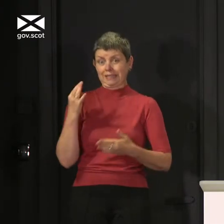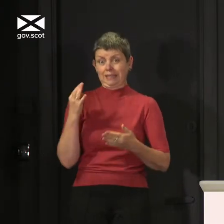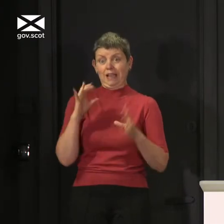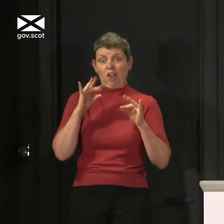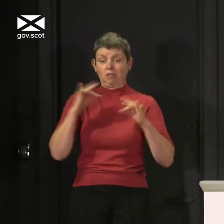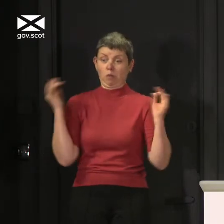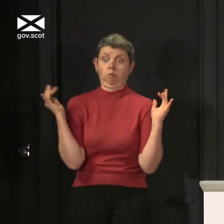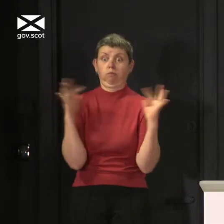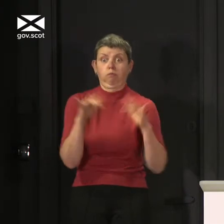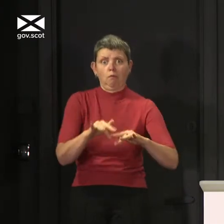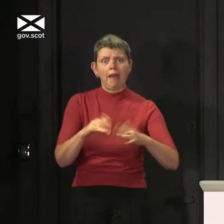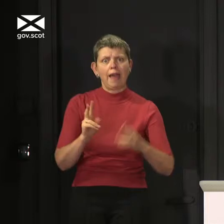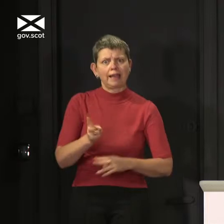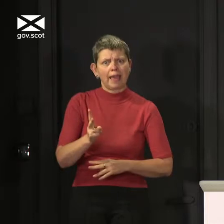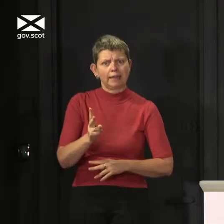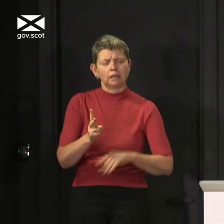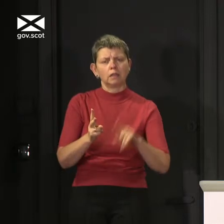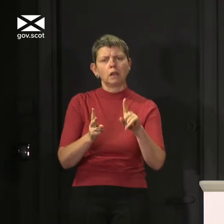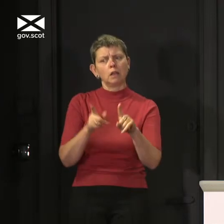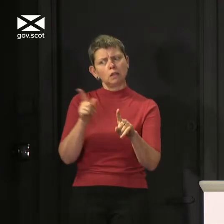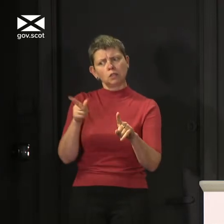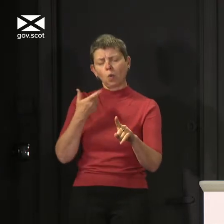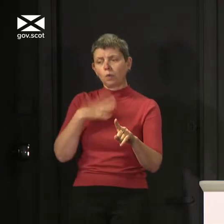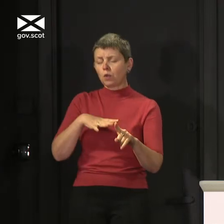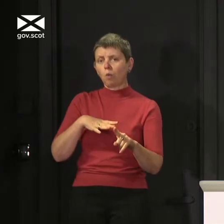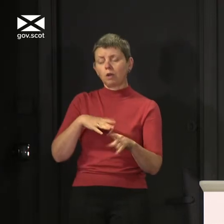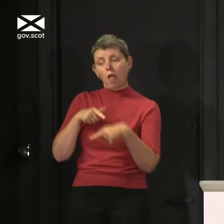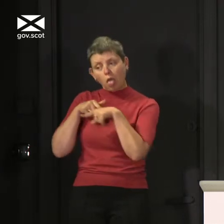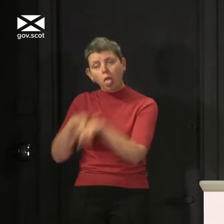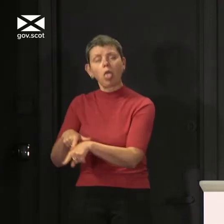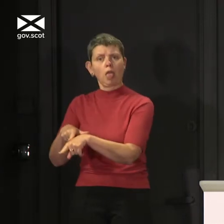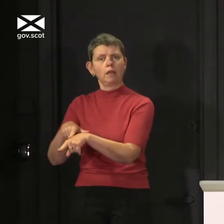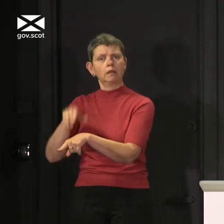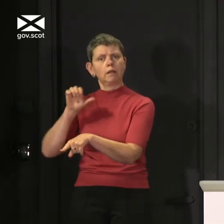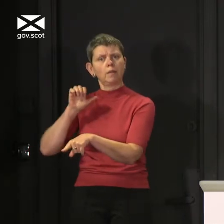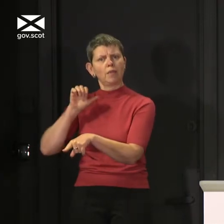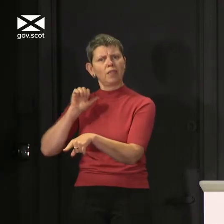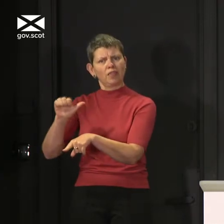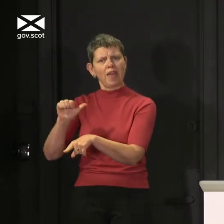along in the wake of other governments, to be quite frank about it, shambolic decision